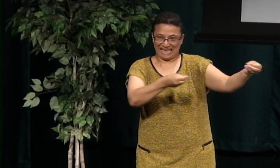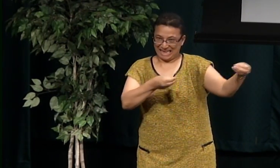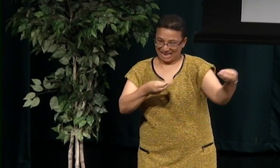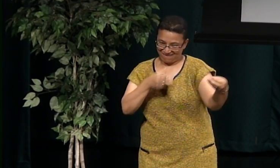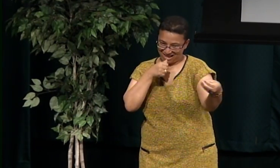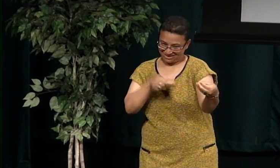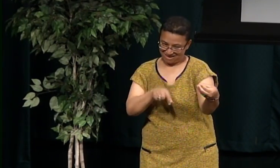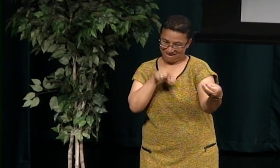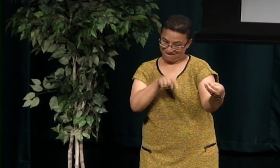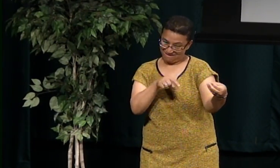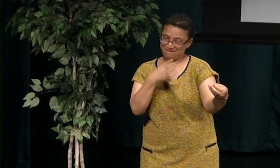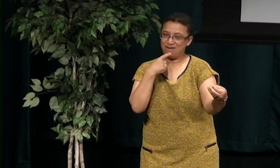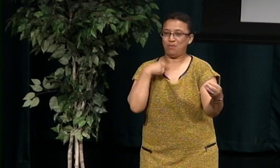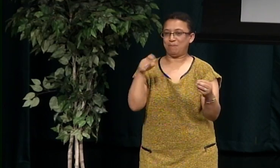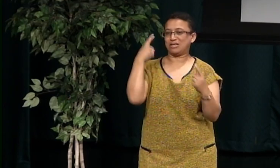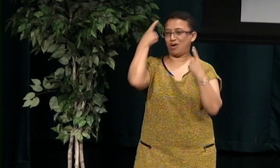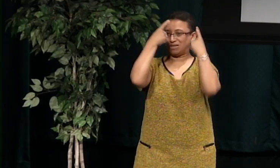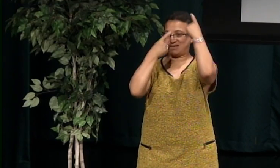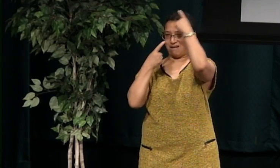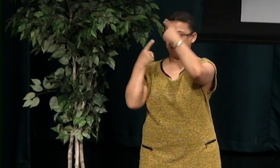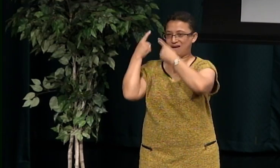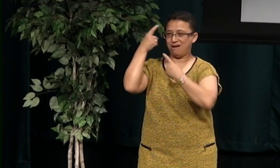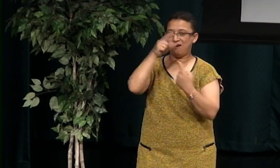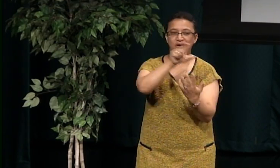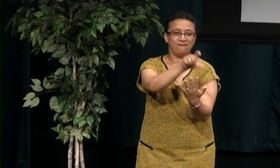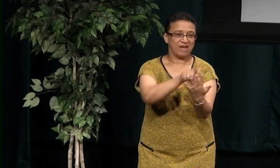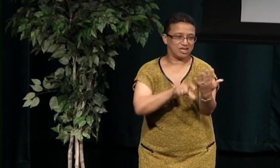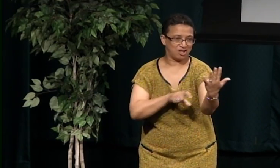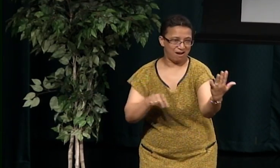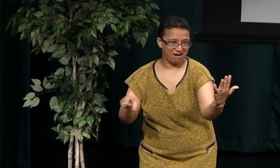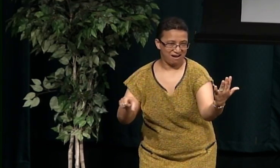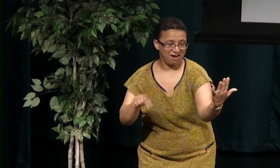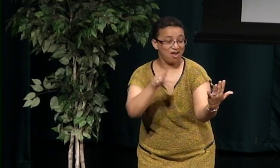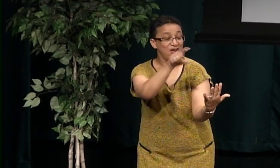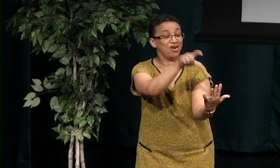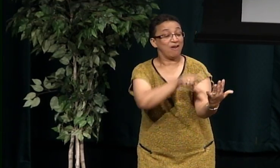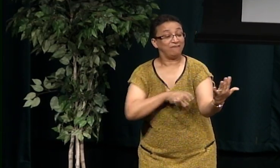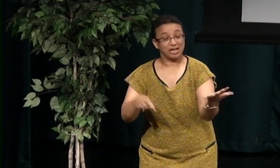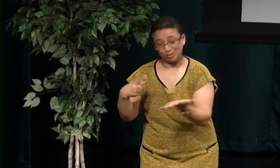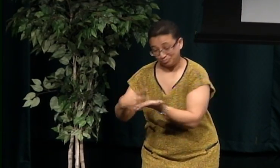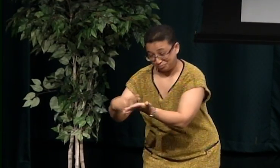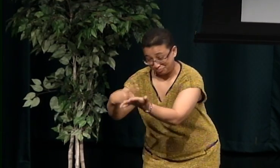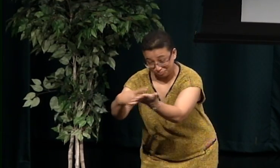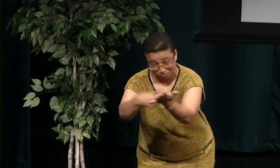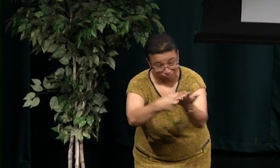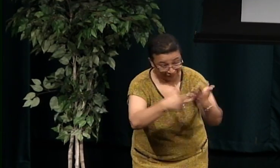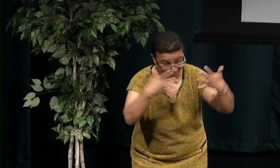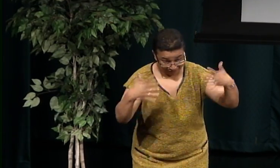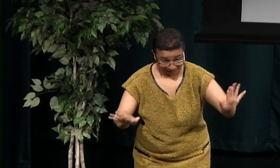So we received this letter saying that we needed